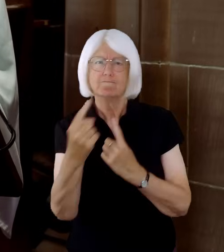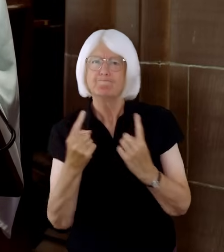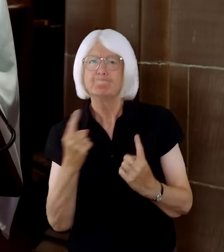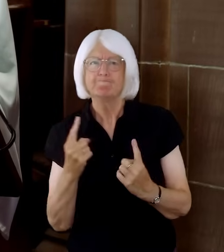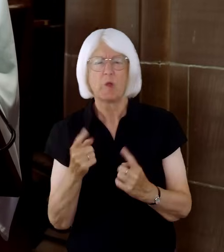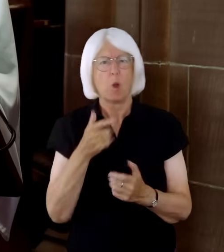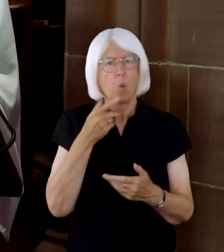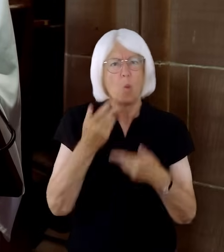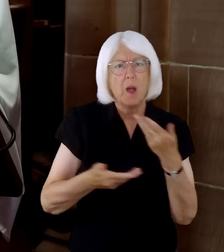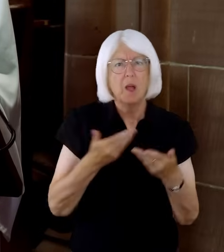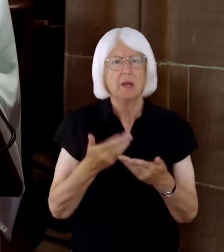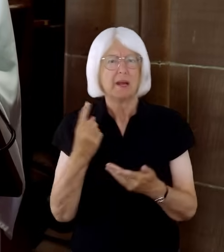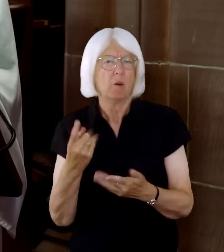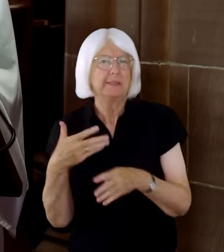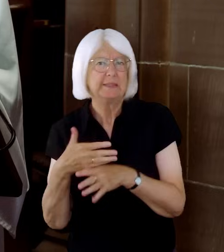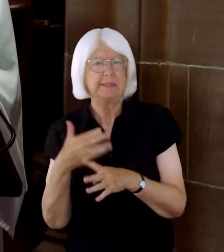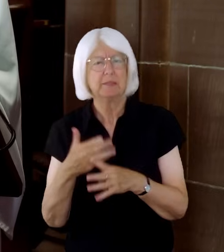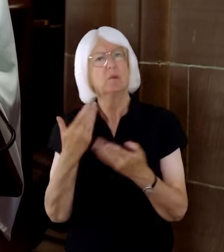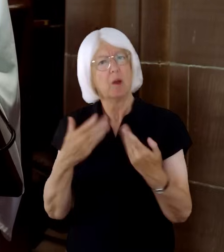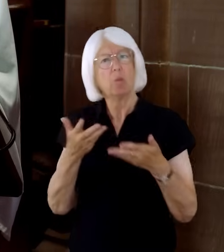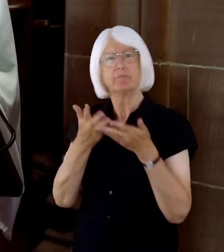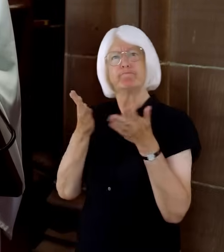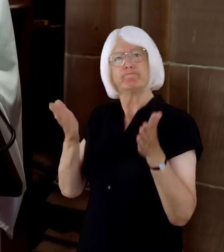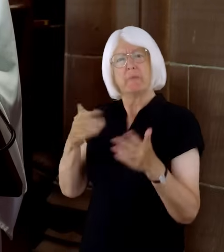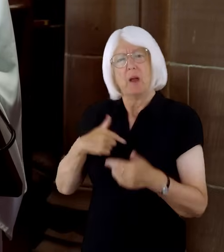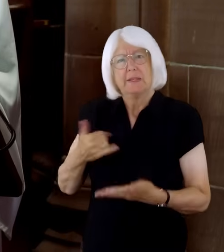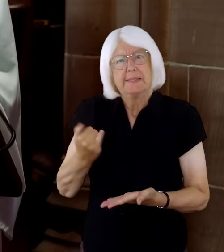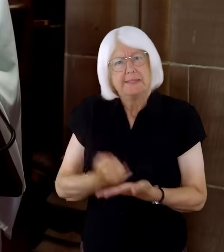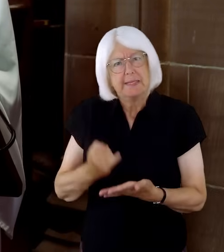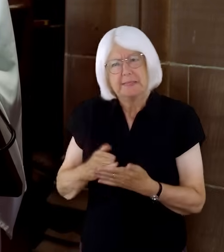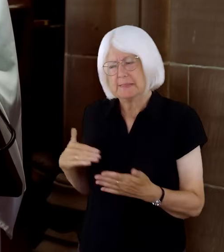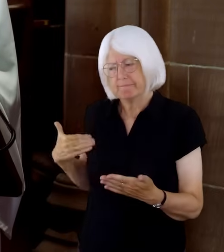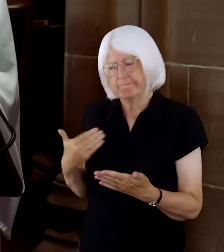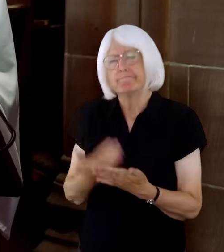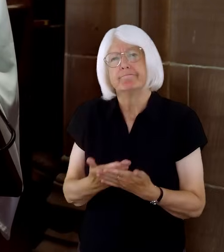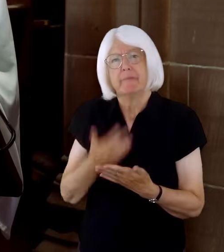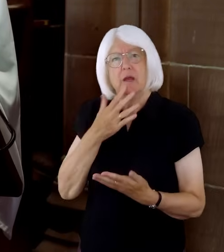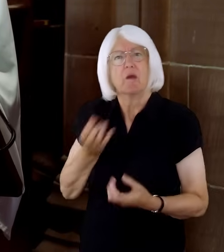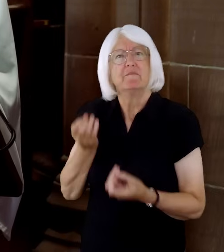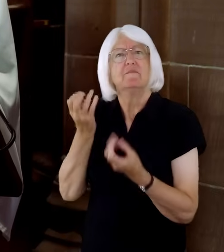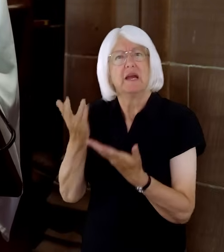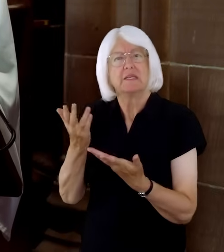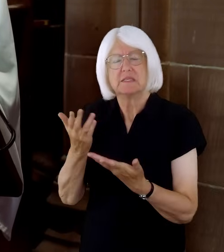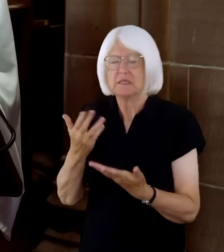Let us then open ourselves to the Lord and confess our sins in penitence and faith.